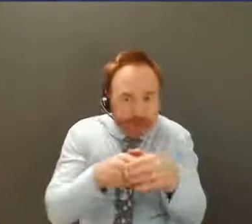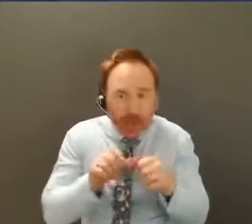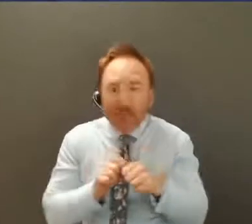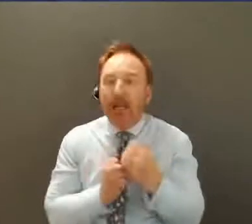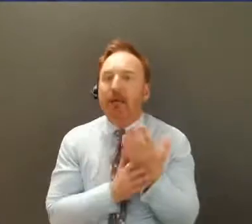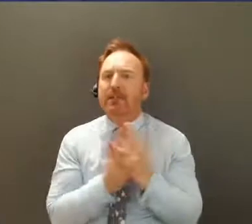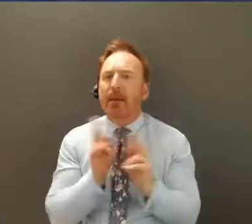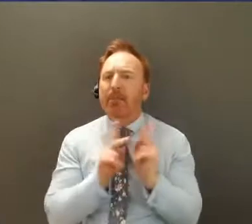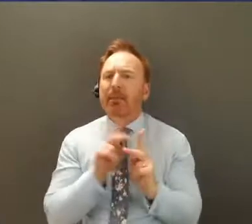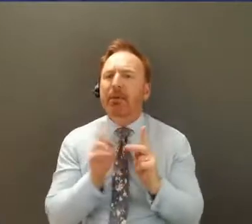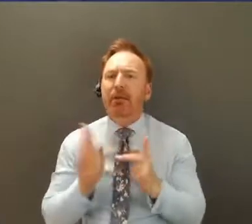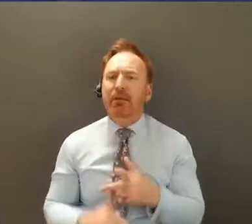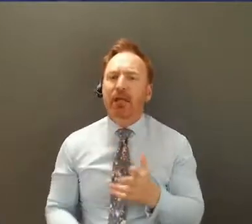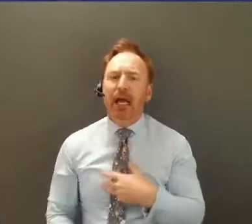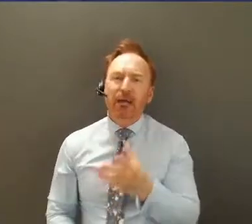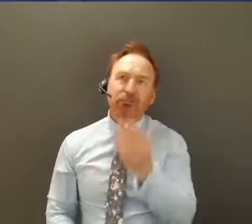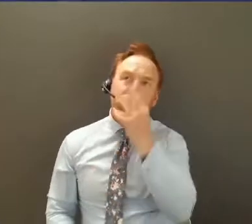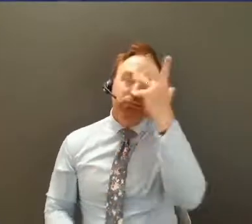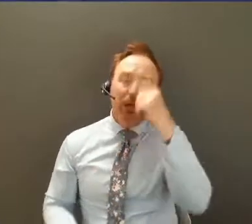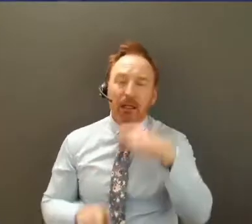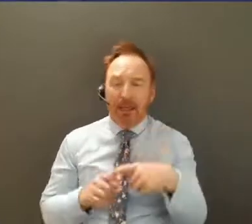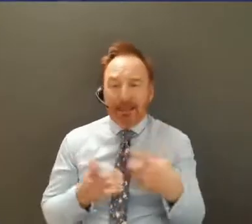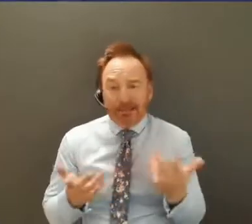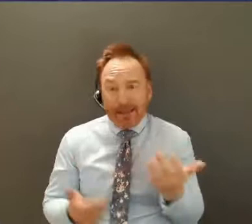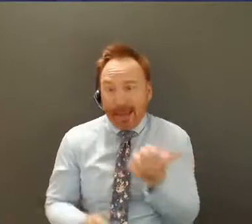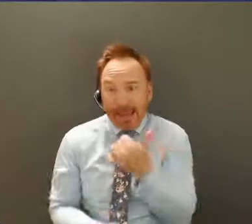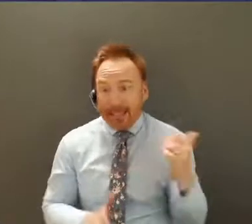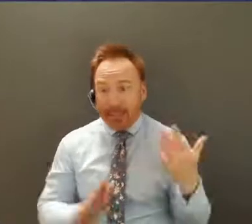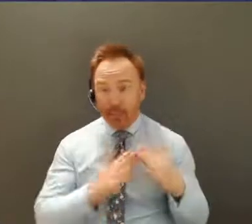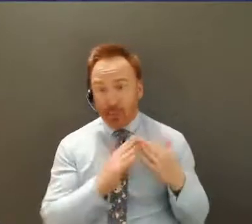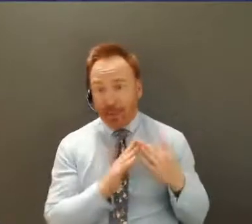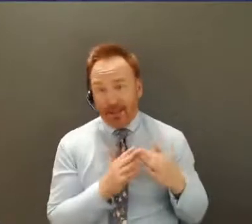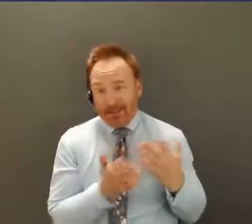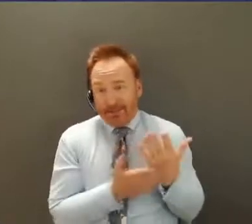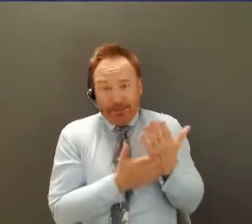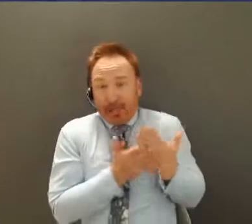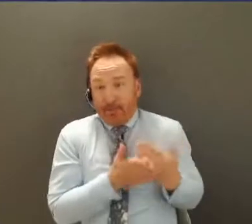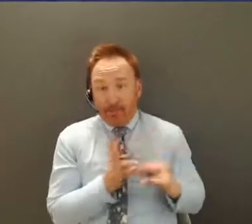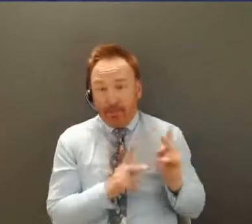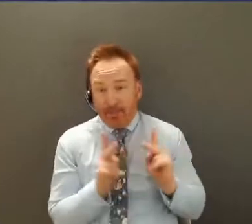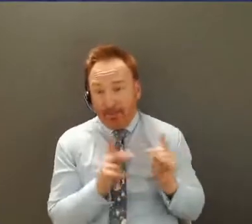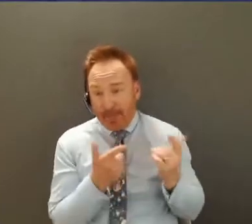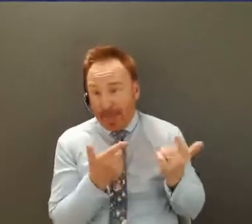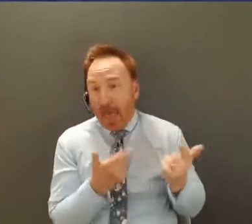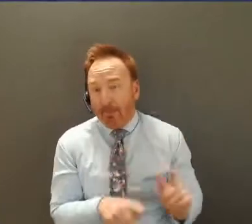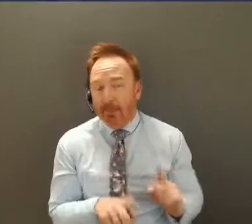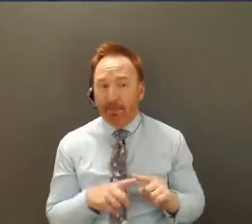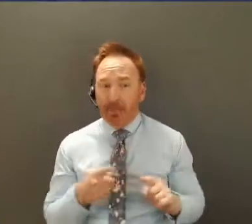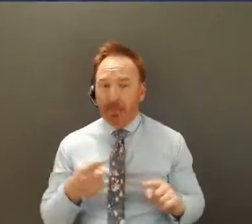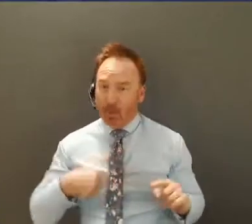consider as well as the municipalities and I will connect with them today or